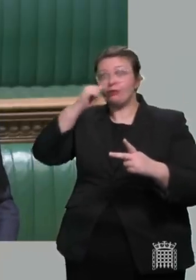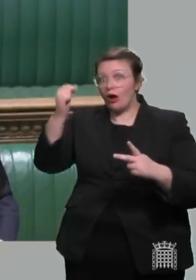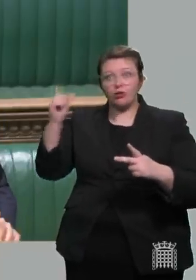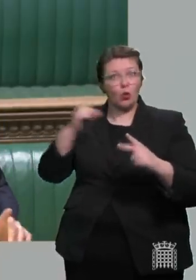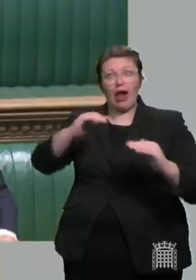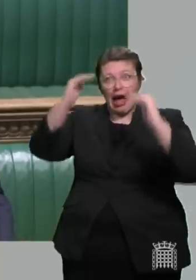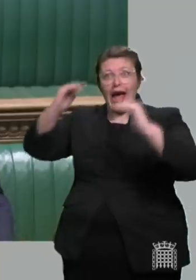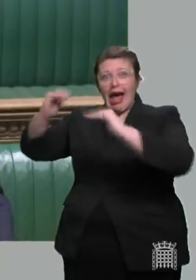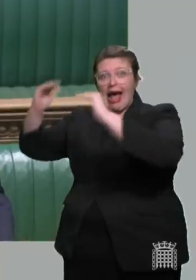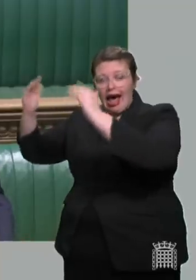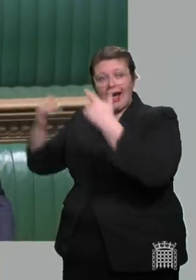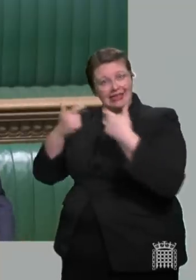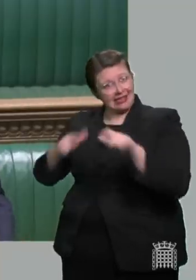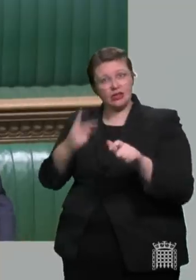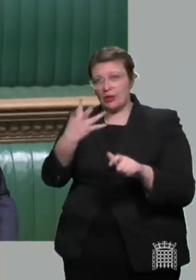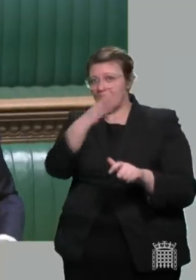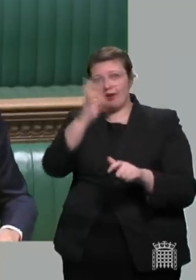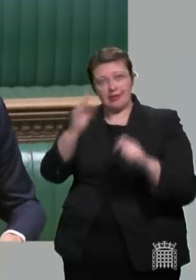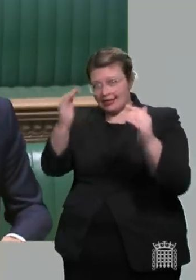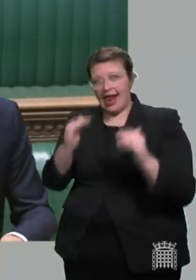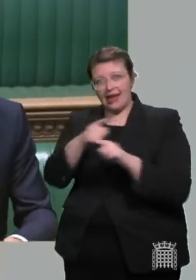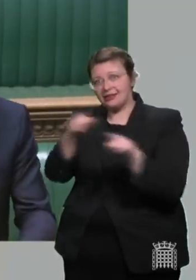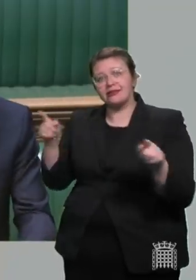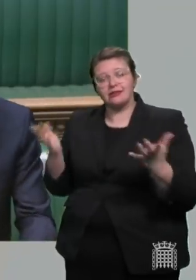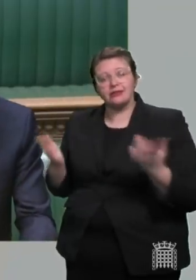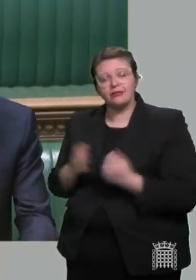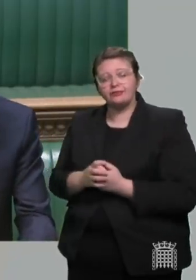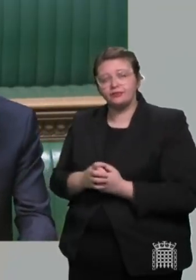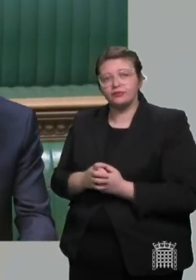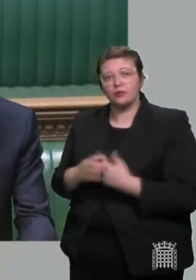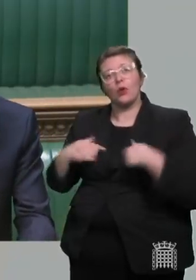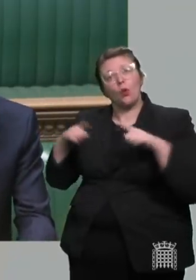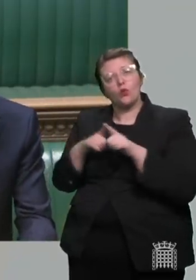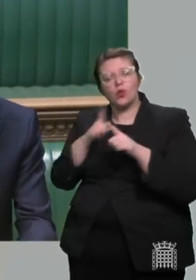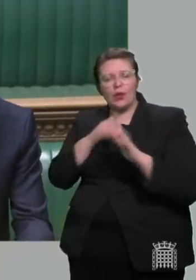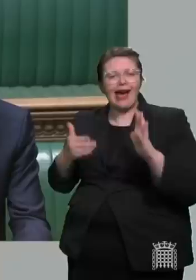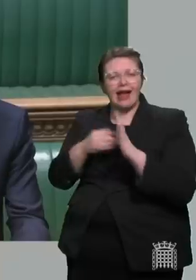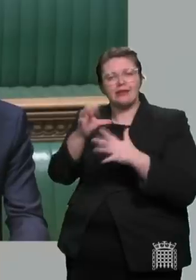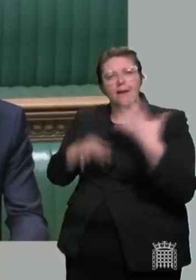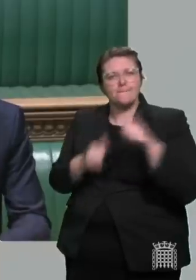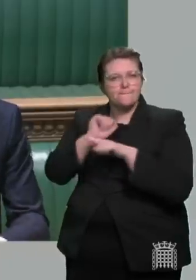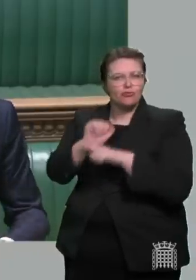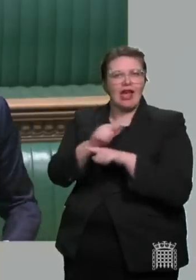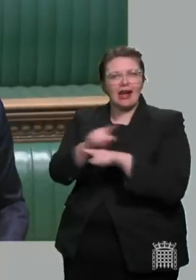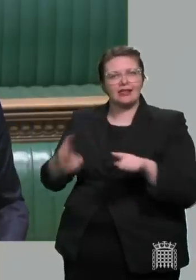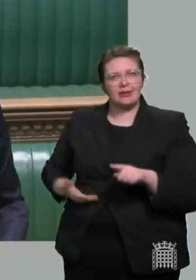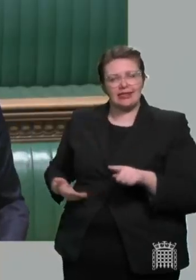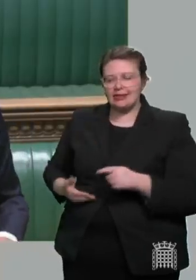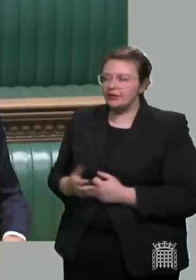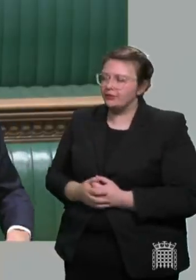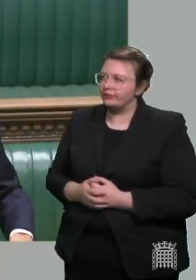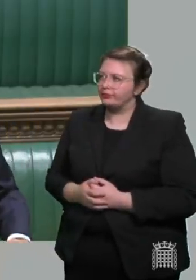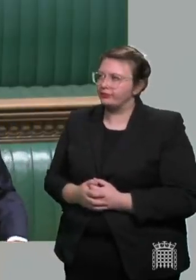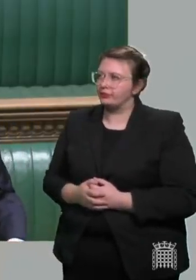We are also introducing some crucial protections. First, this new higher rate will not take effect